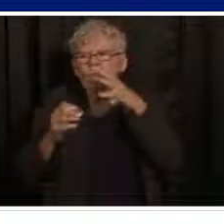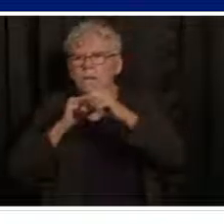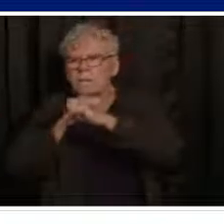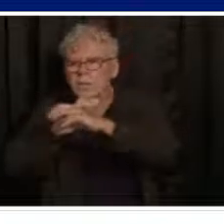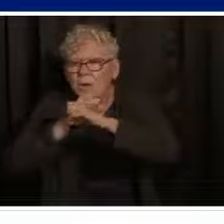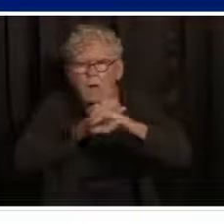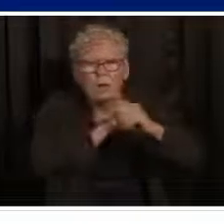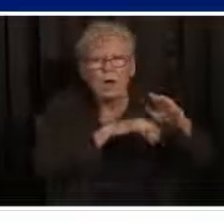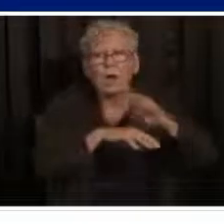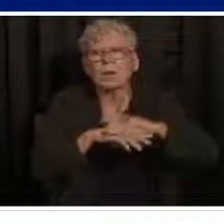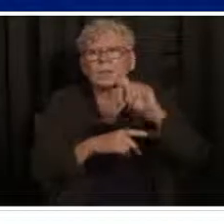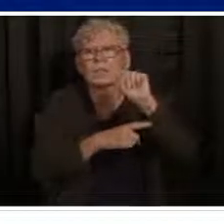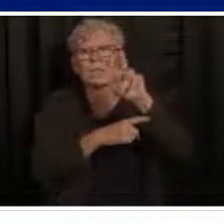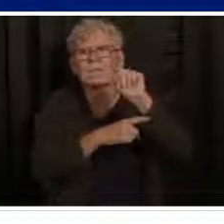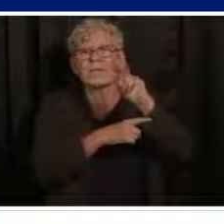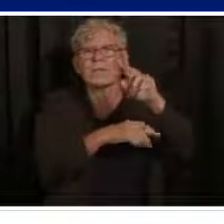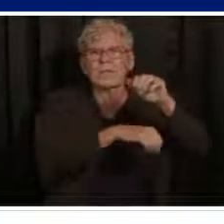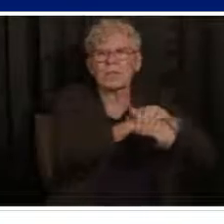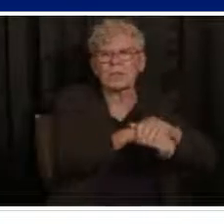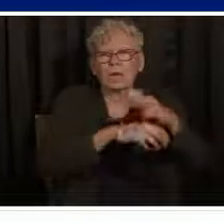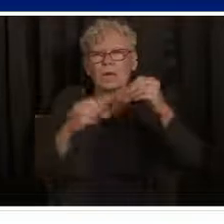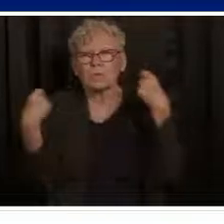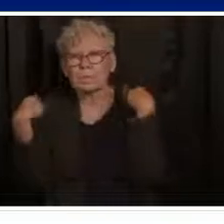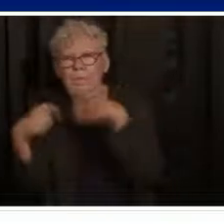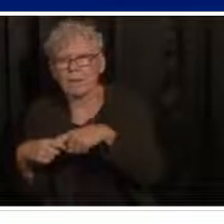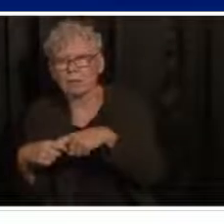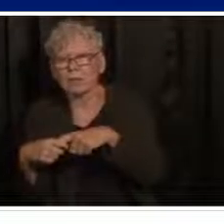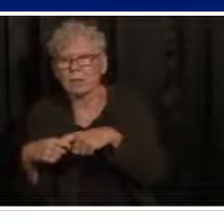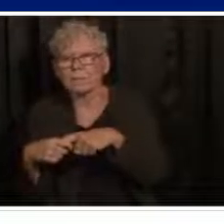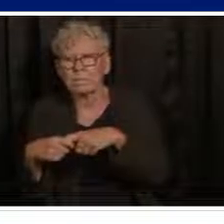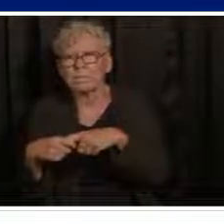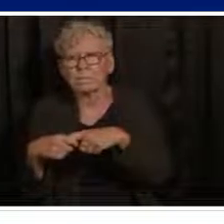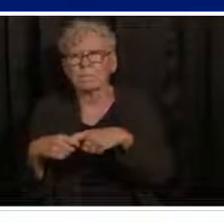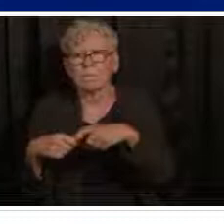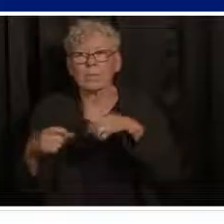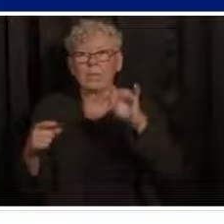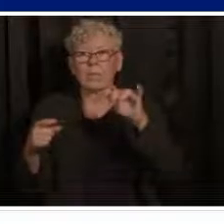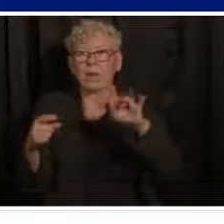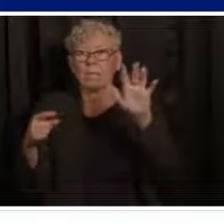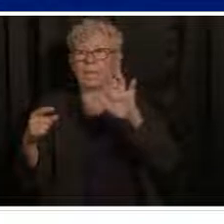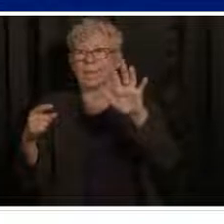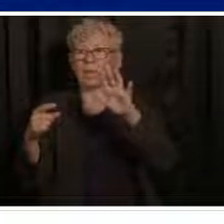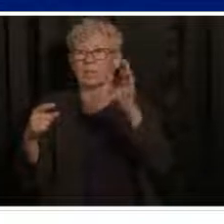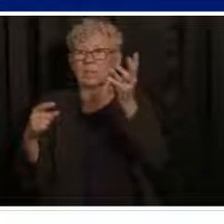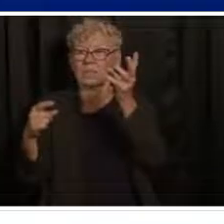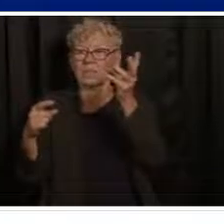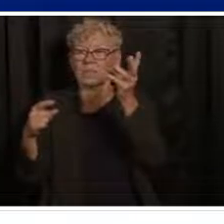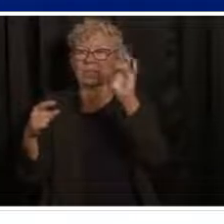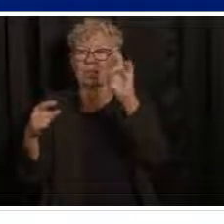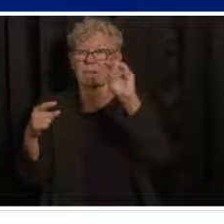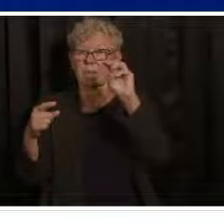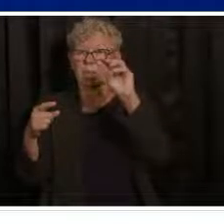different English and Spanish language channels totaling nearly Sixty-seven million impressions between early May